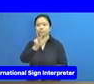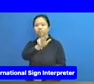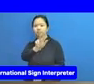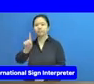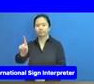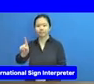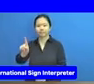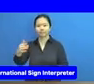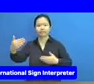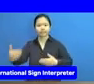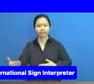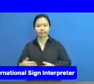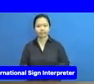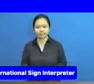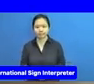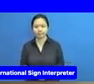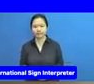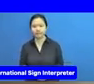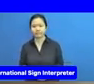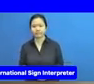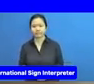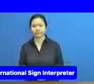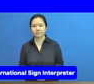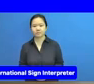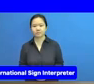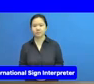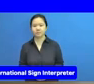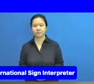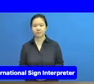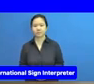and the importance of the many opportunities that it provides.